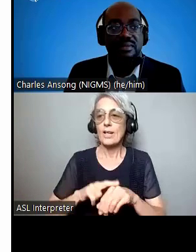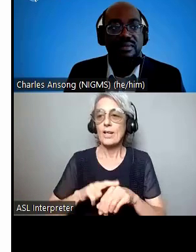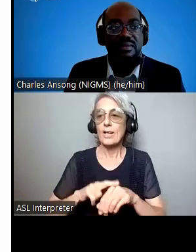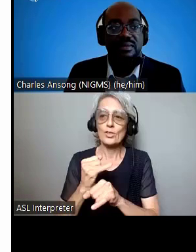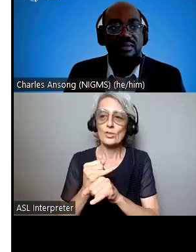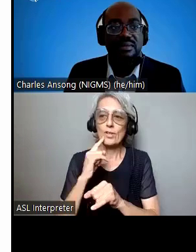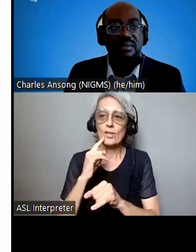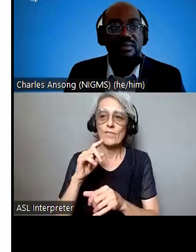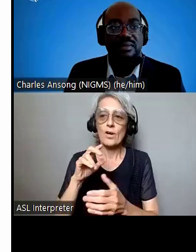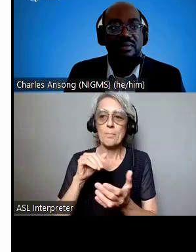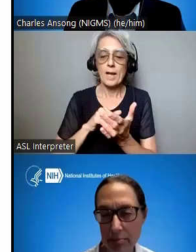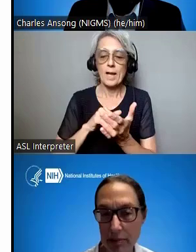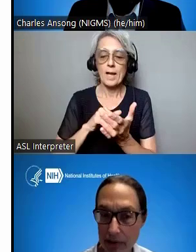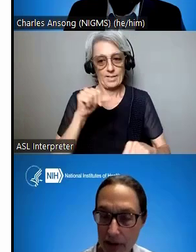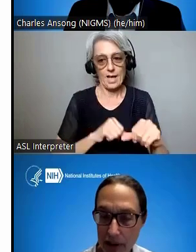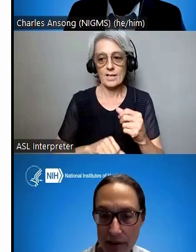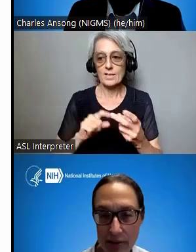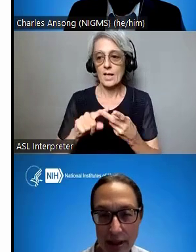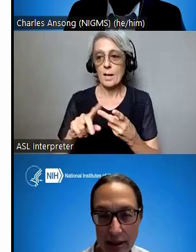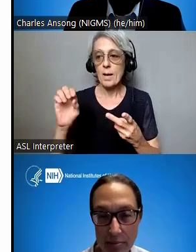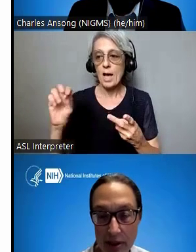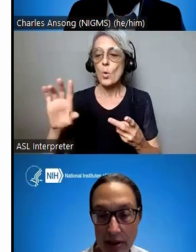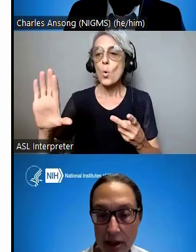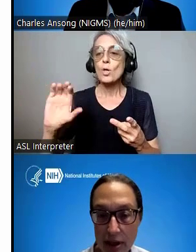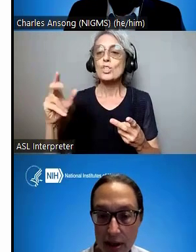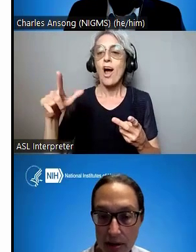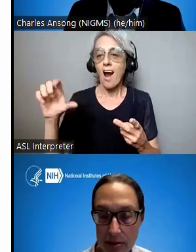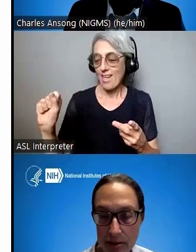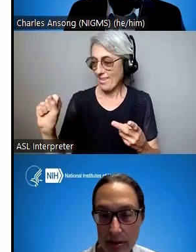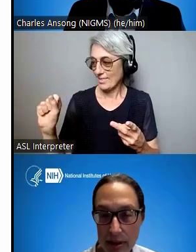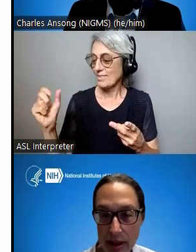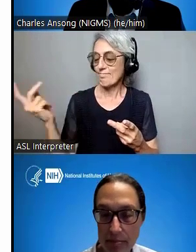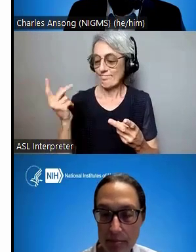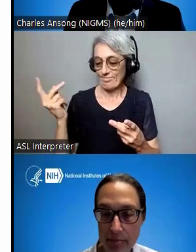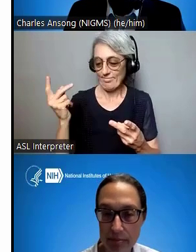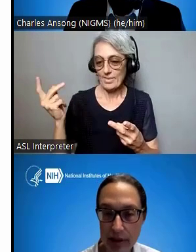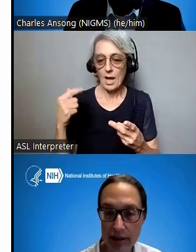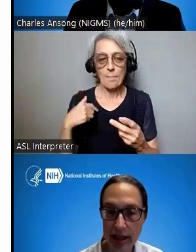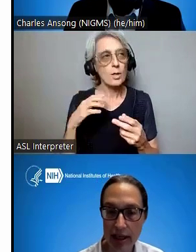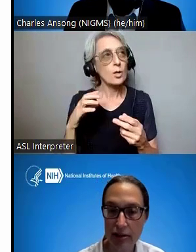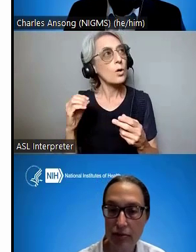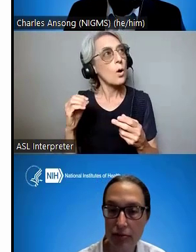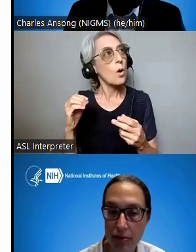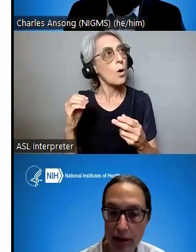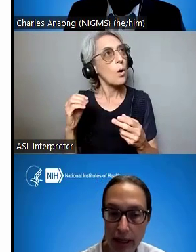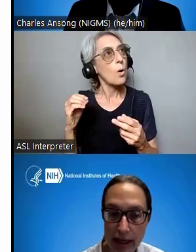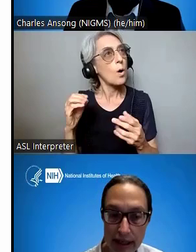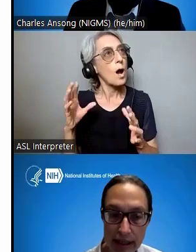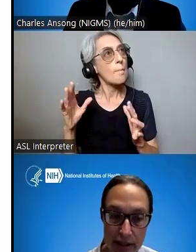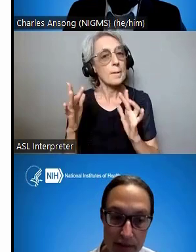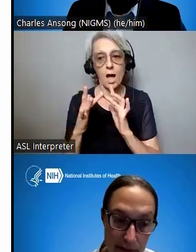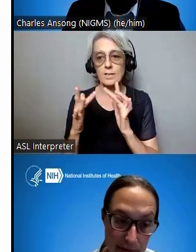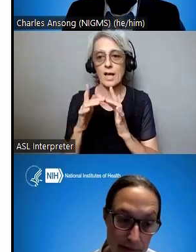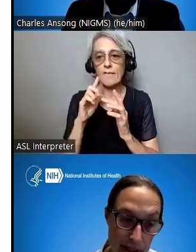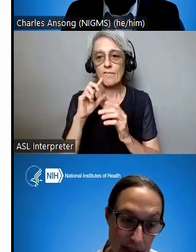and along with Patrick ... with Charles, I am the co-contact for NIH R15s.